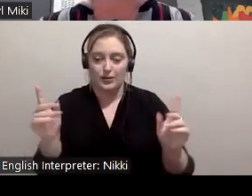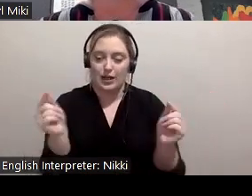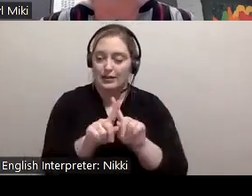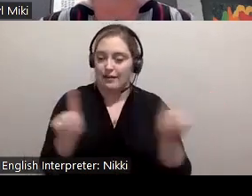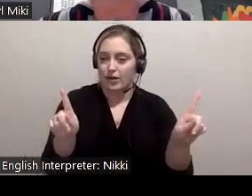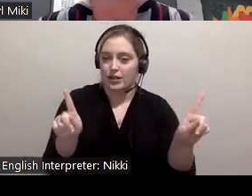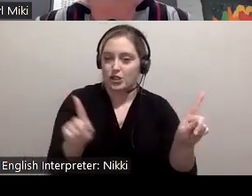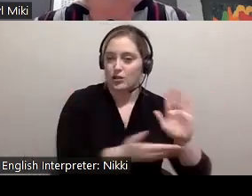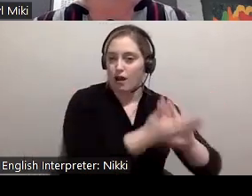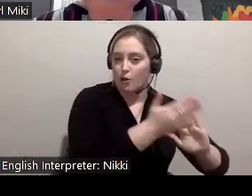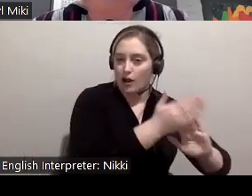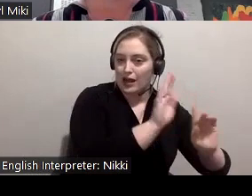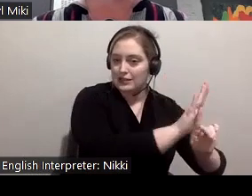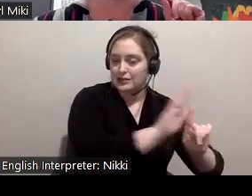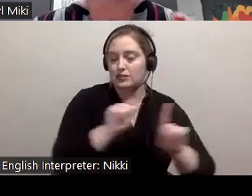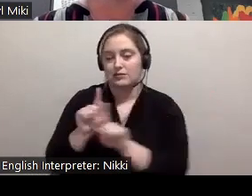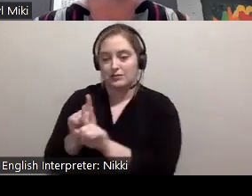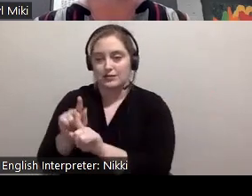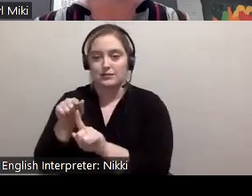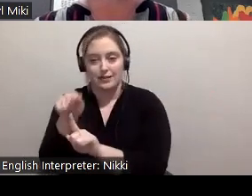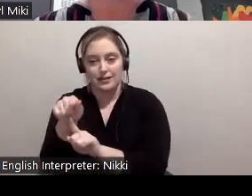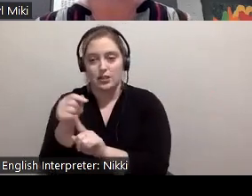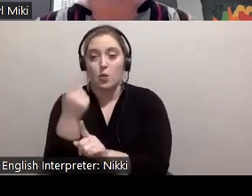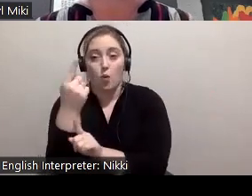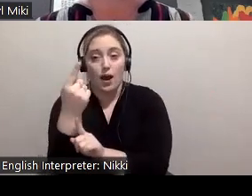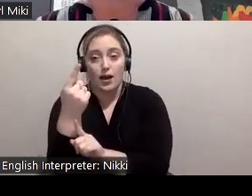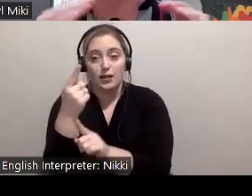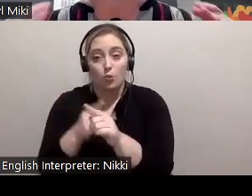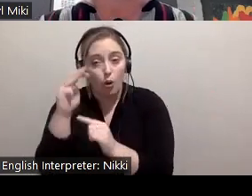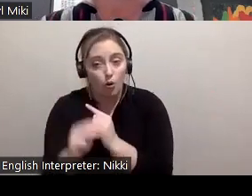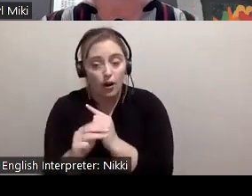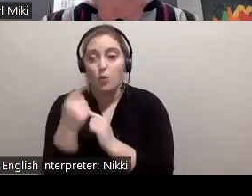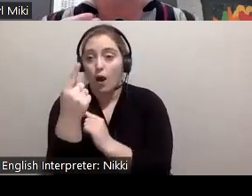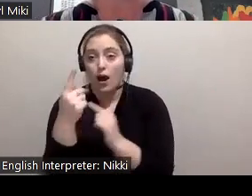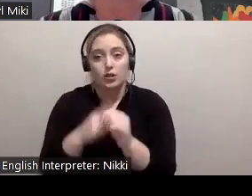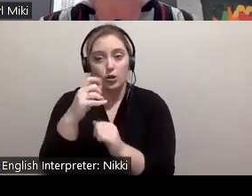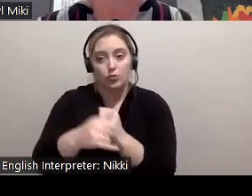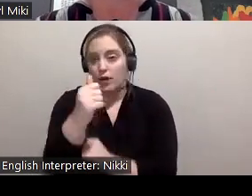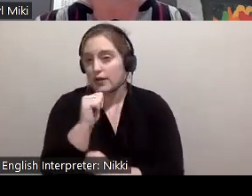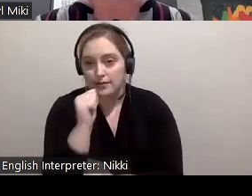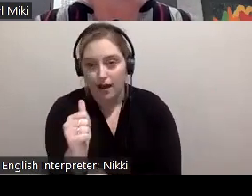kind of grant in that it's not one particular program or project it's the entire organization that we're looking